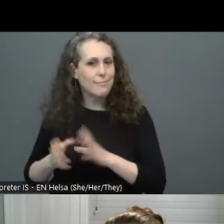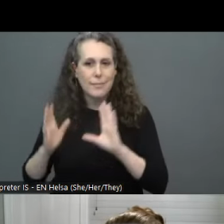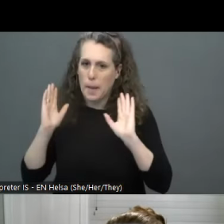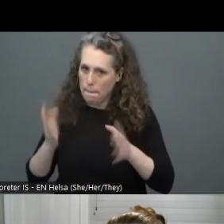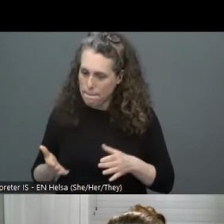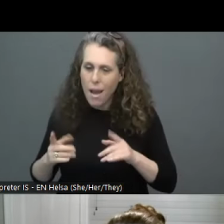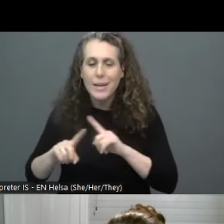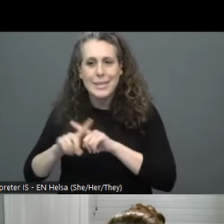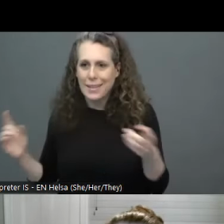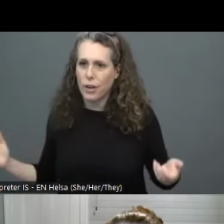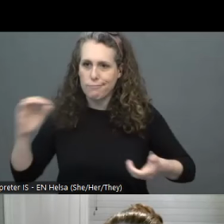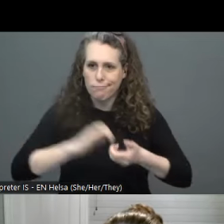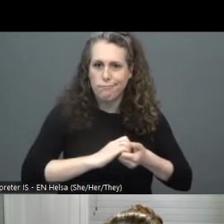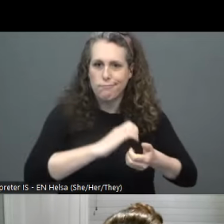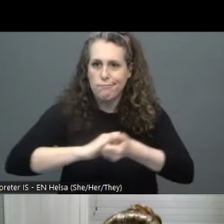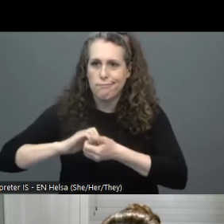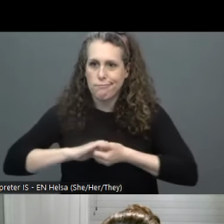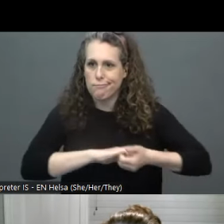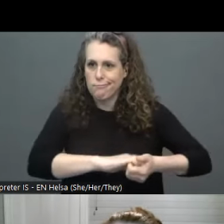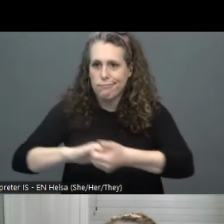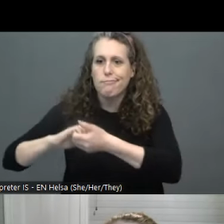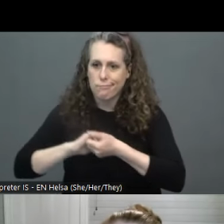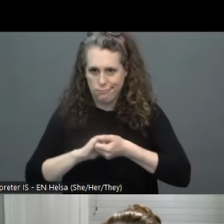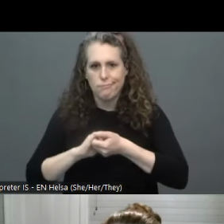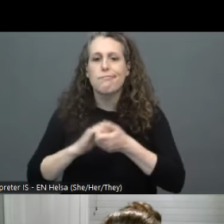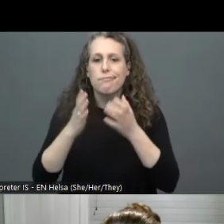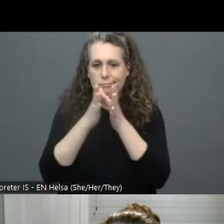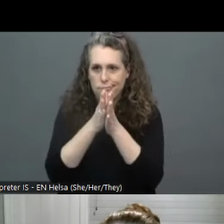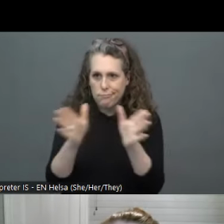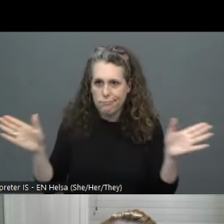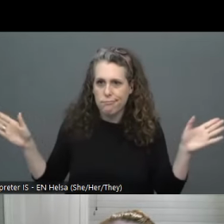organization. Really making it part of the wider humanitarian response rather